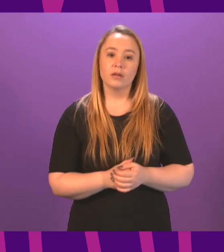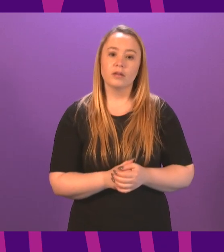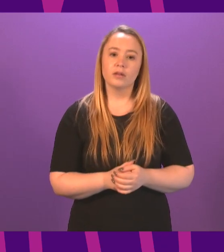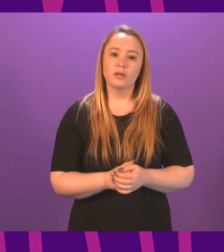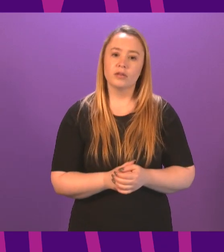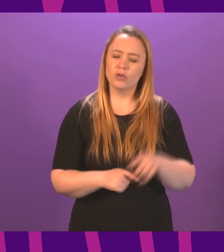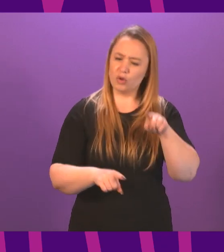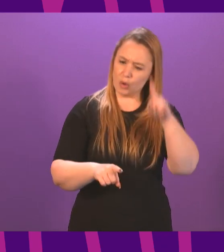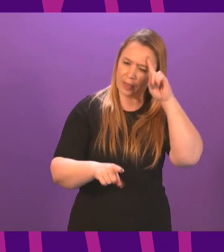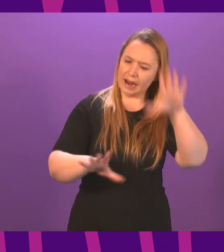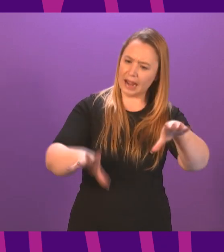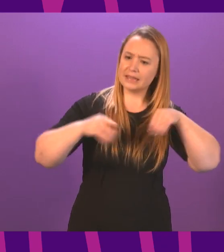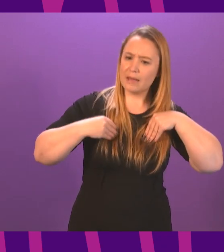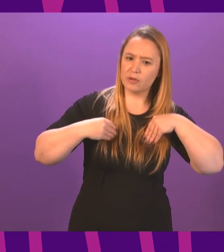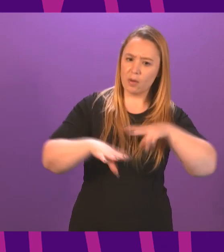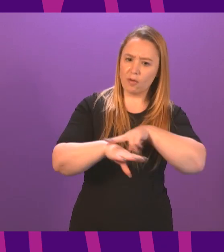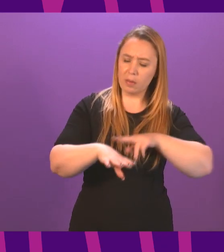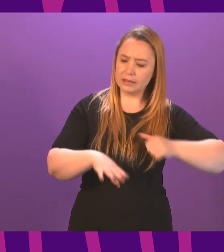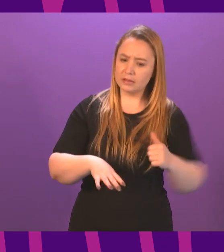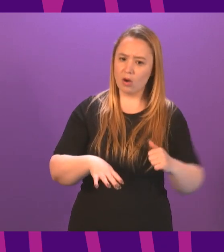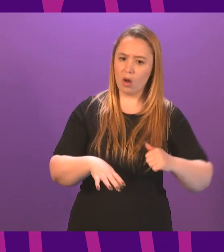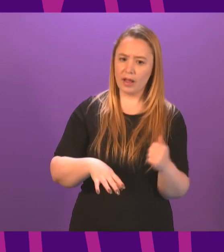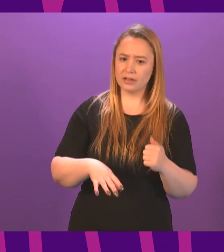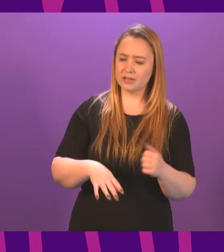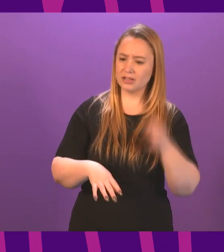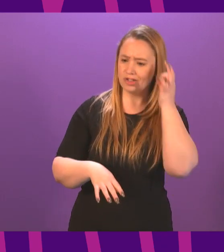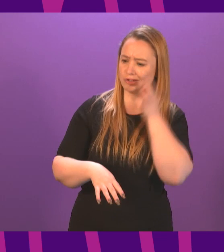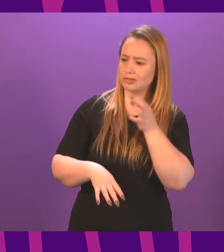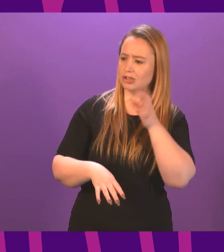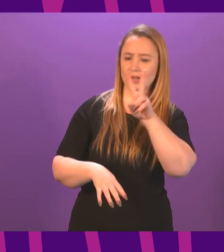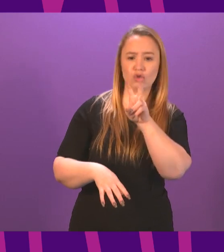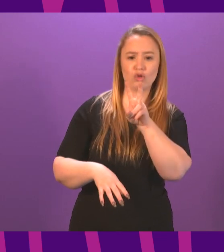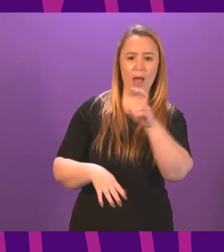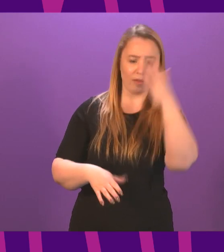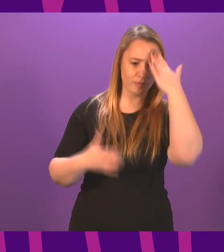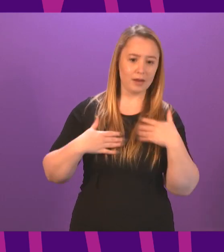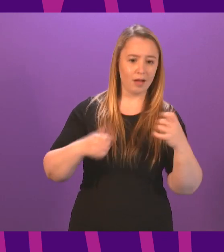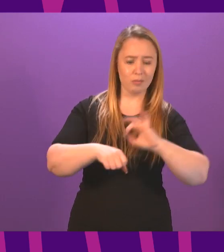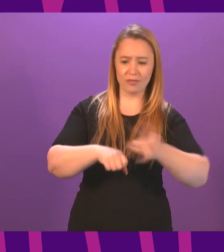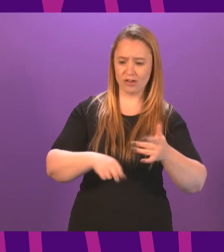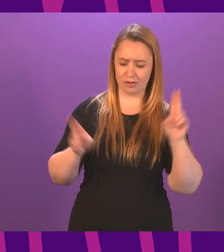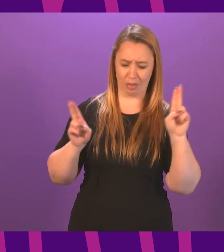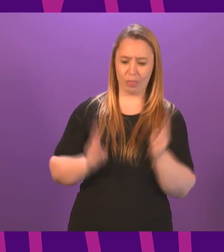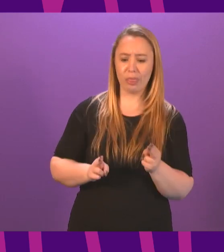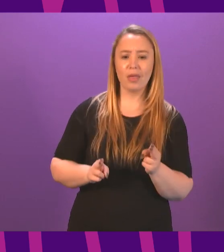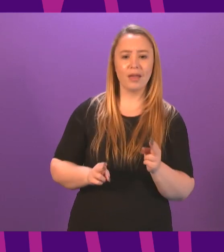Scotland to receive just 12 mental health professionals, and will she do something about that?